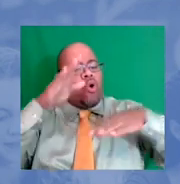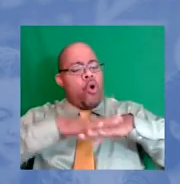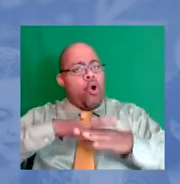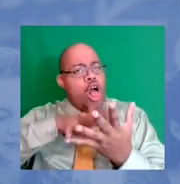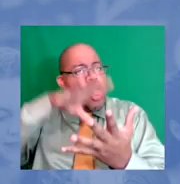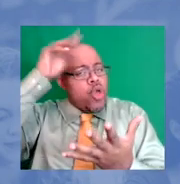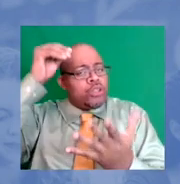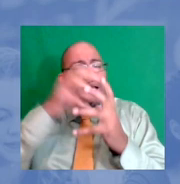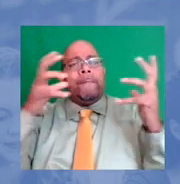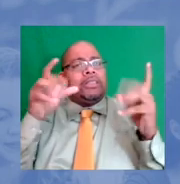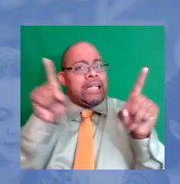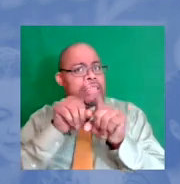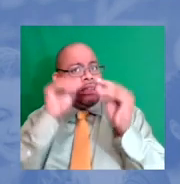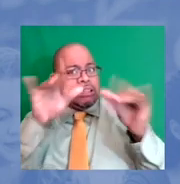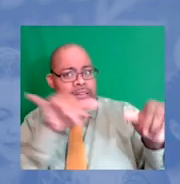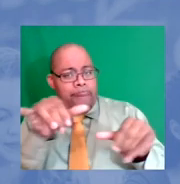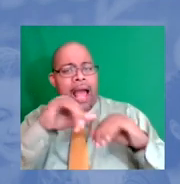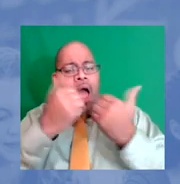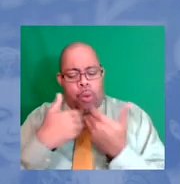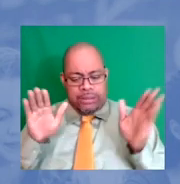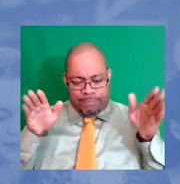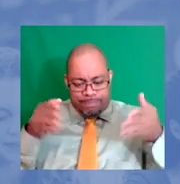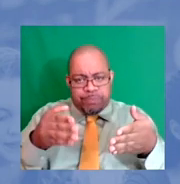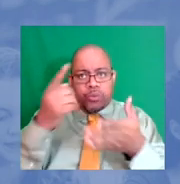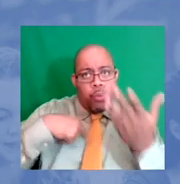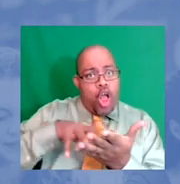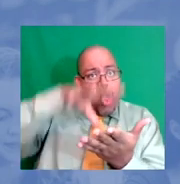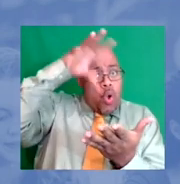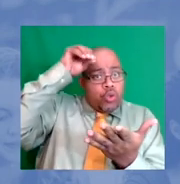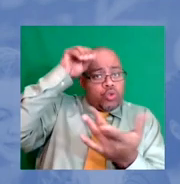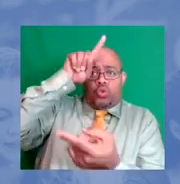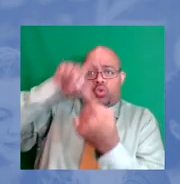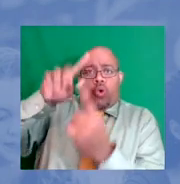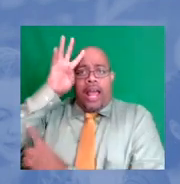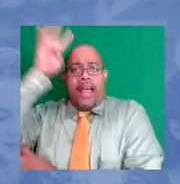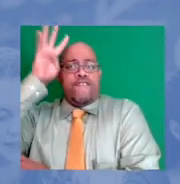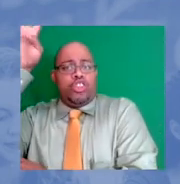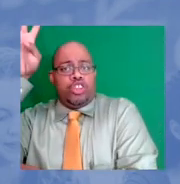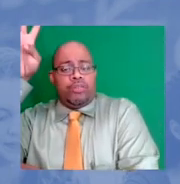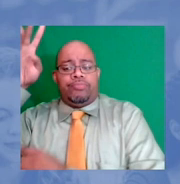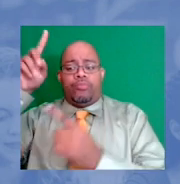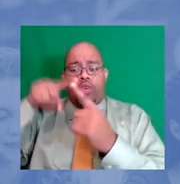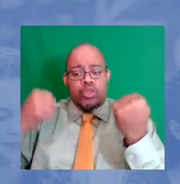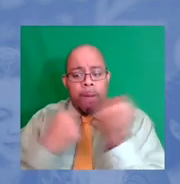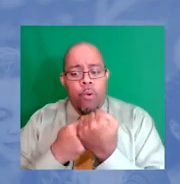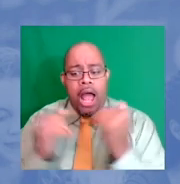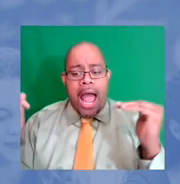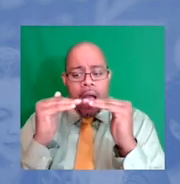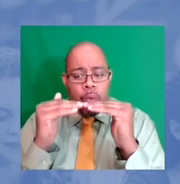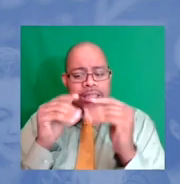HOW DID WE CHANNEL WHAT WE'VE LEARNED TOWARDS INNOVATION TO SUPPORT EQUITY IN PARTICULAR?